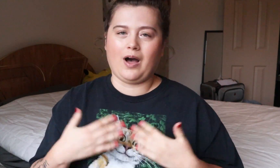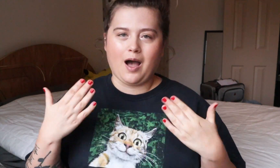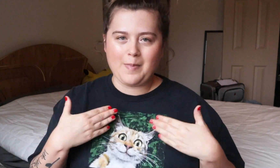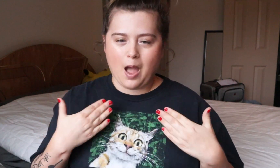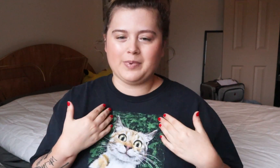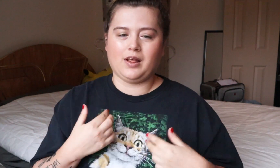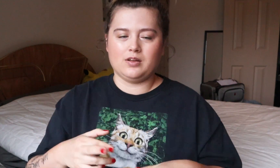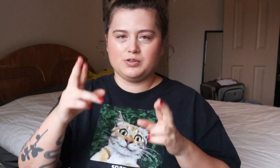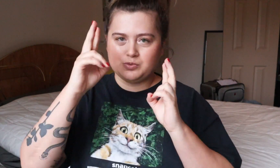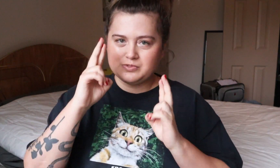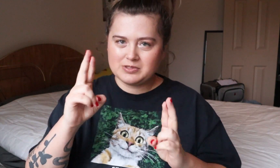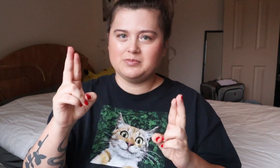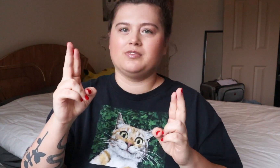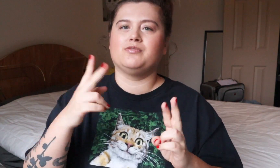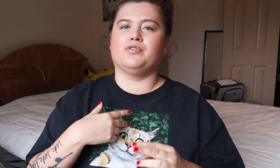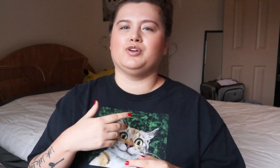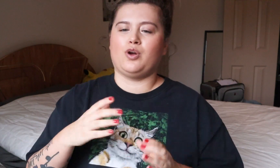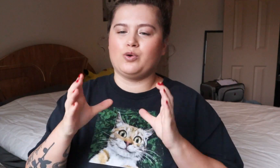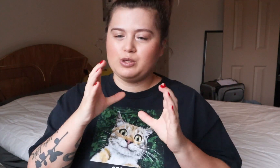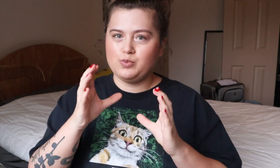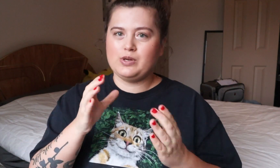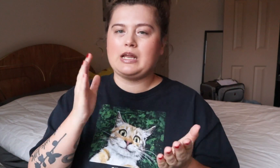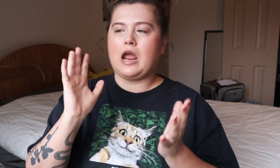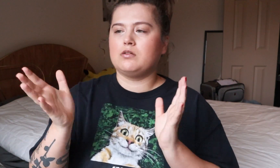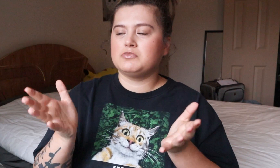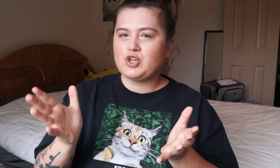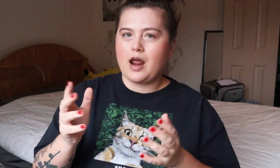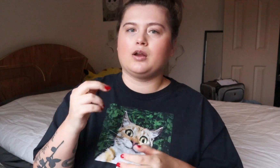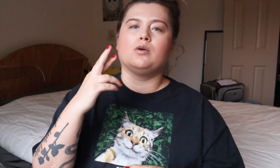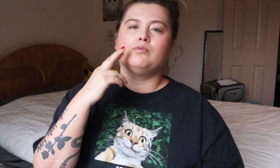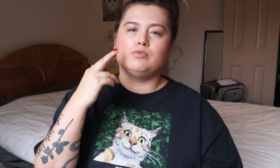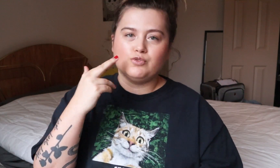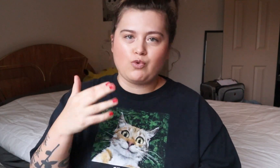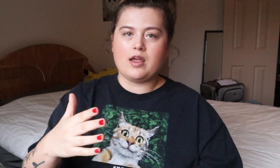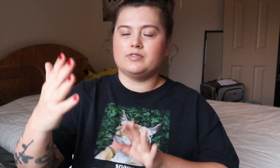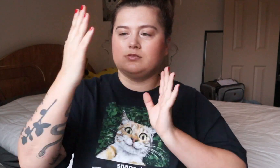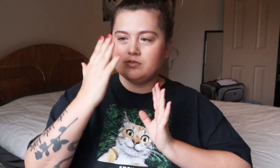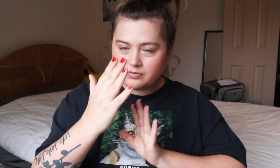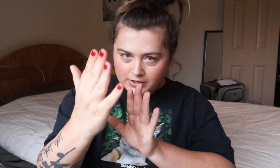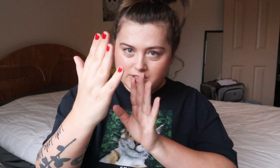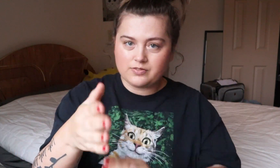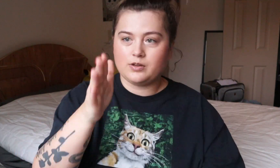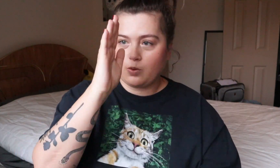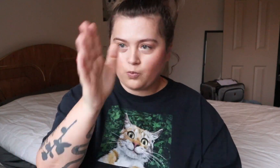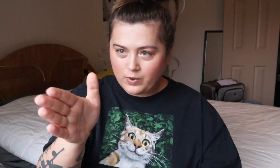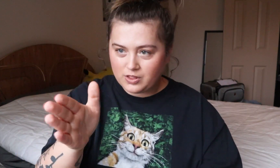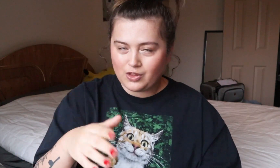I'm very happy that Brian respected Raven in regards to communication.